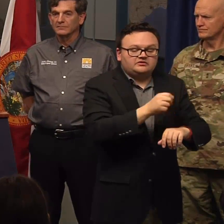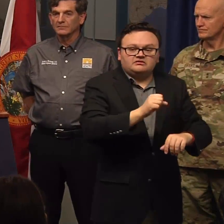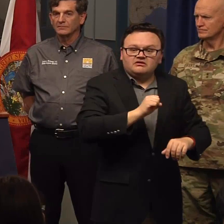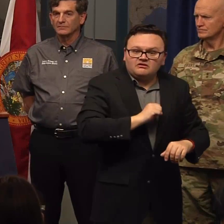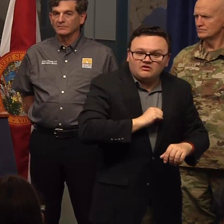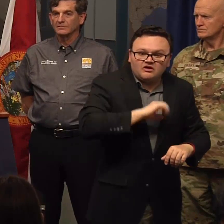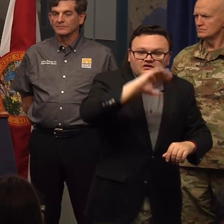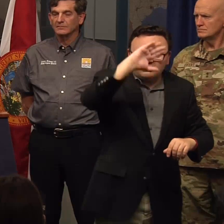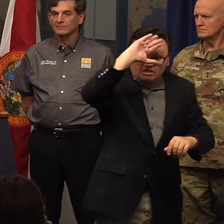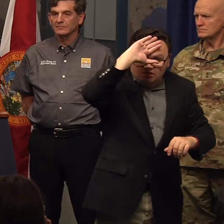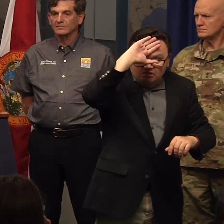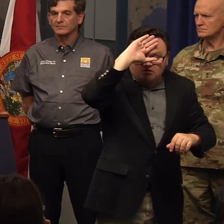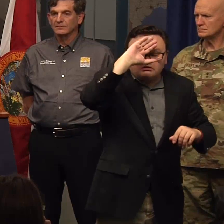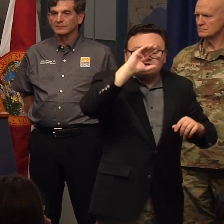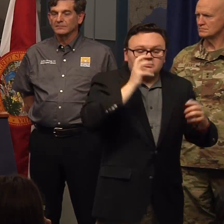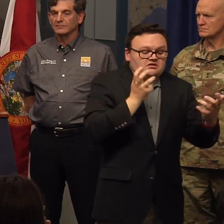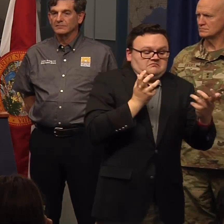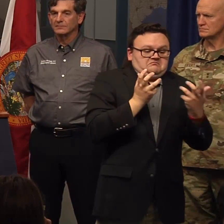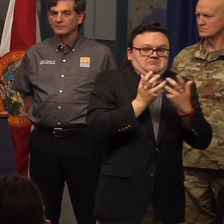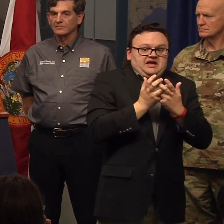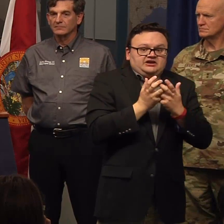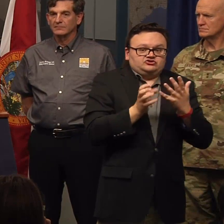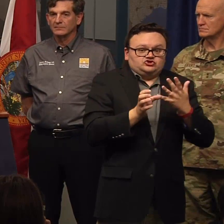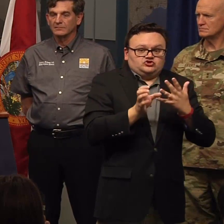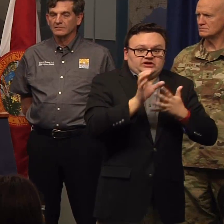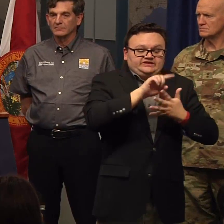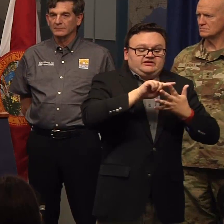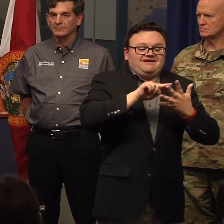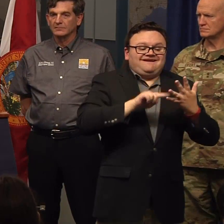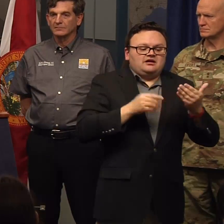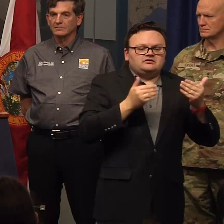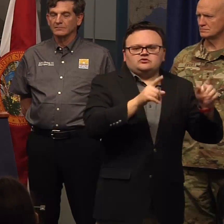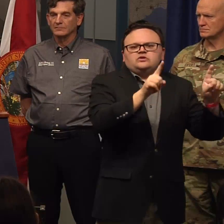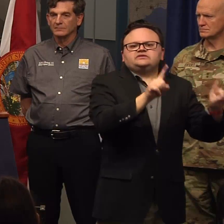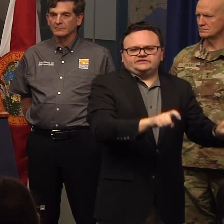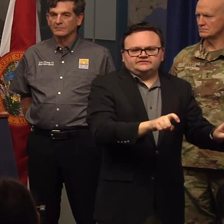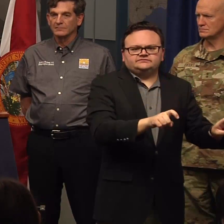AROUND TESTING. WE WANT TO MAKE SURE ANY ELDERLY INDIVIDUAL THAT IS PRESENTINGAT THE HOSPITAL , IS